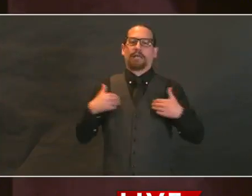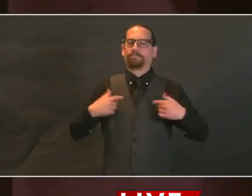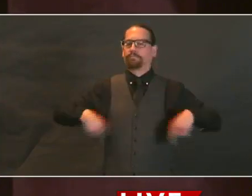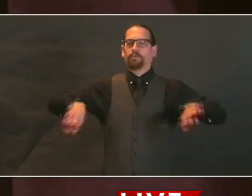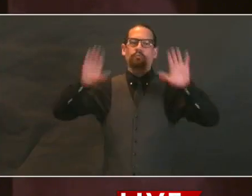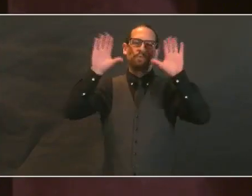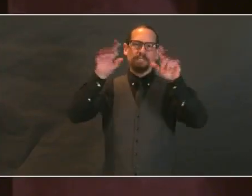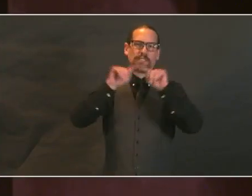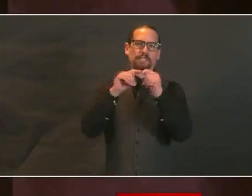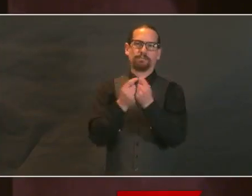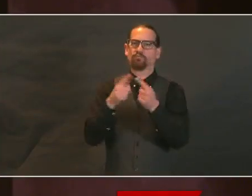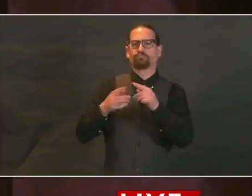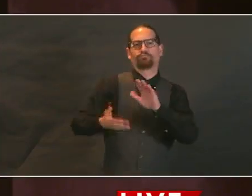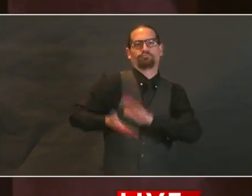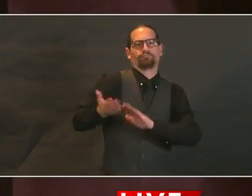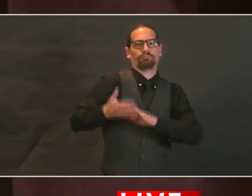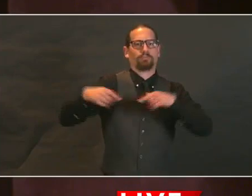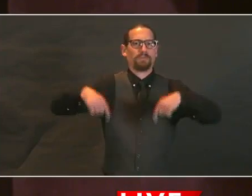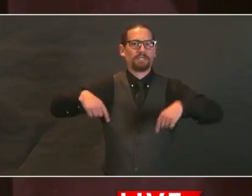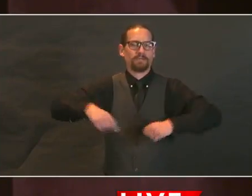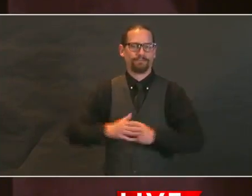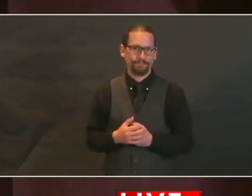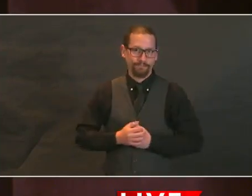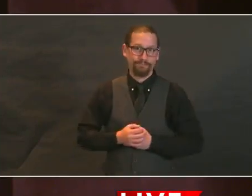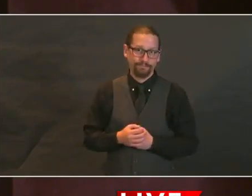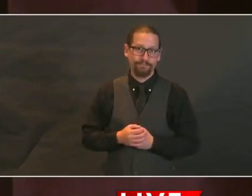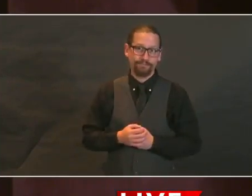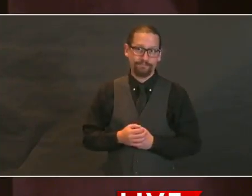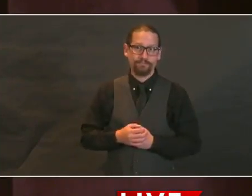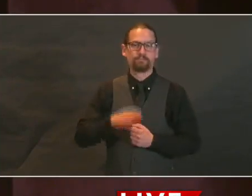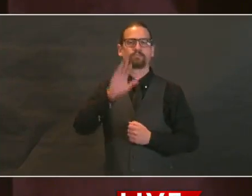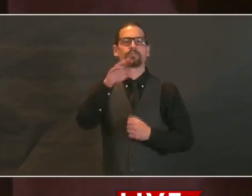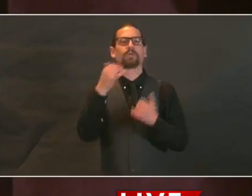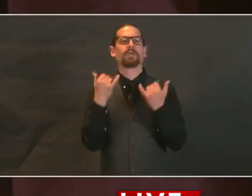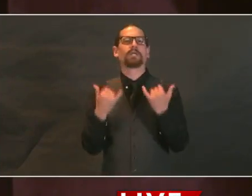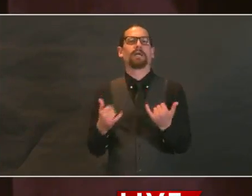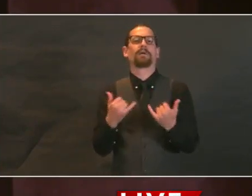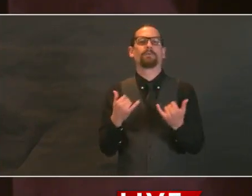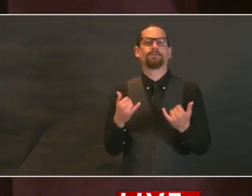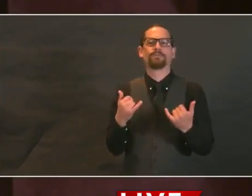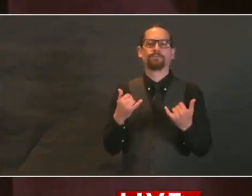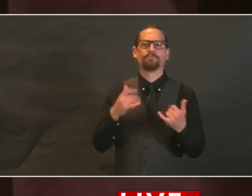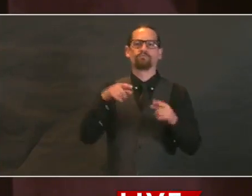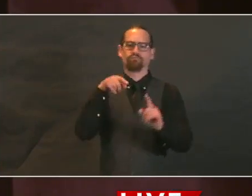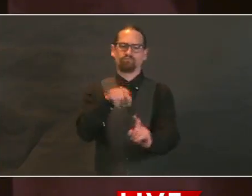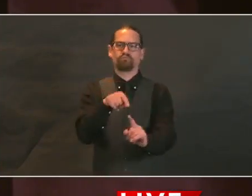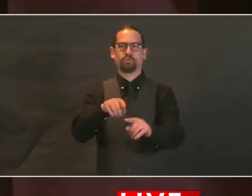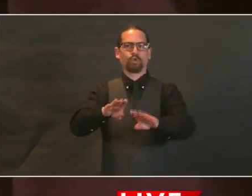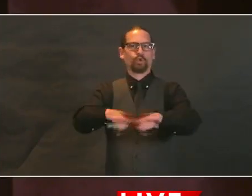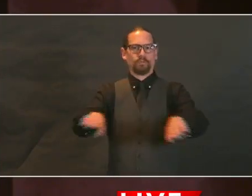ISLAND. NOW WE HAVE THE CHANCE TO EXPAND THAT SUCCESS WITH